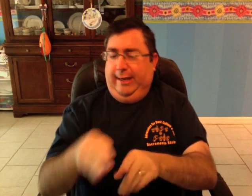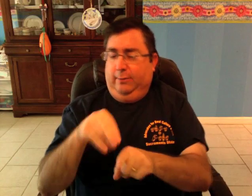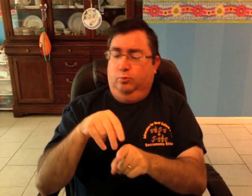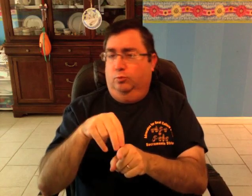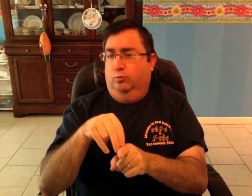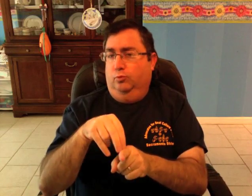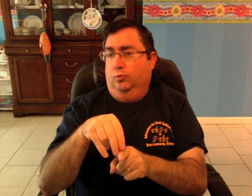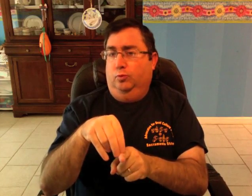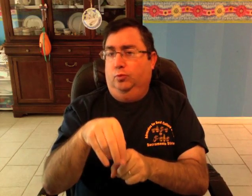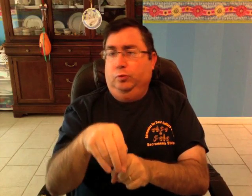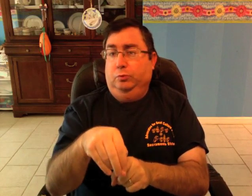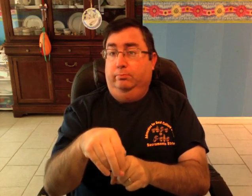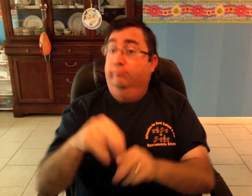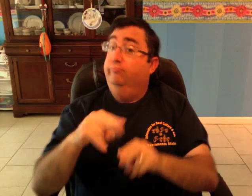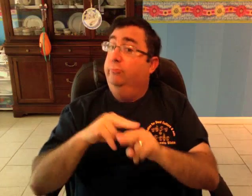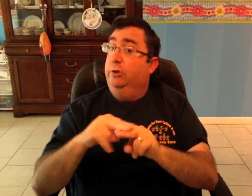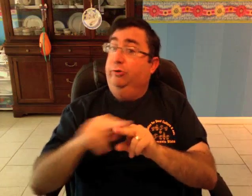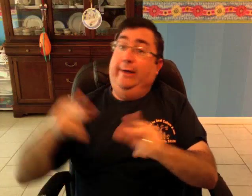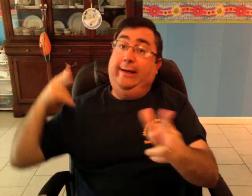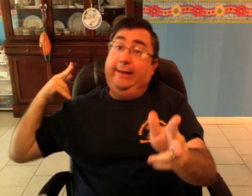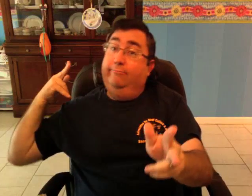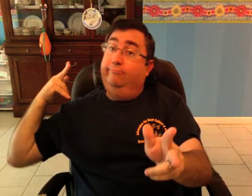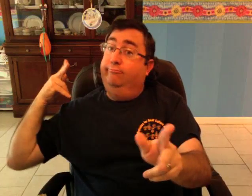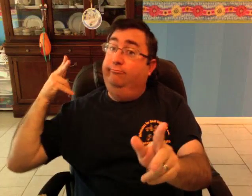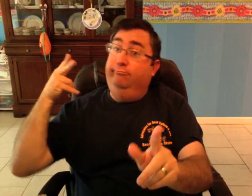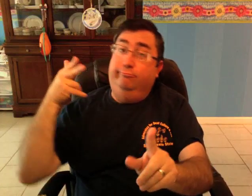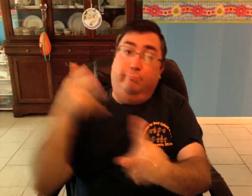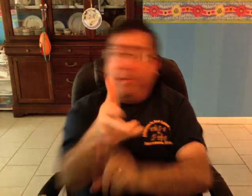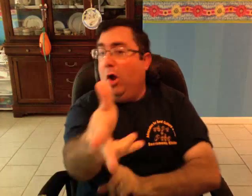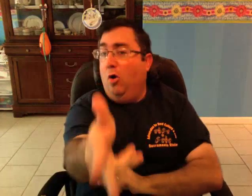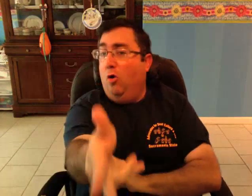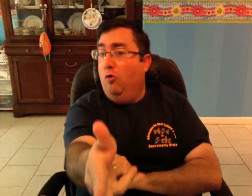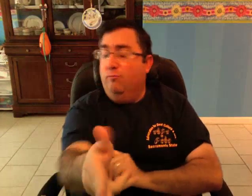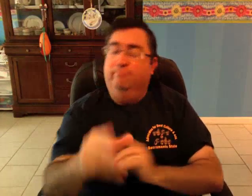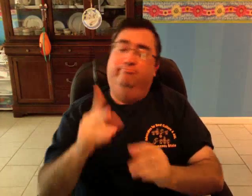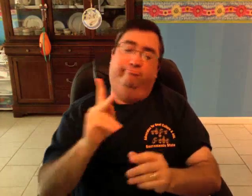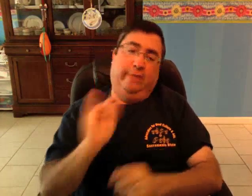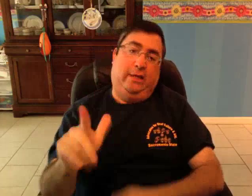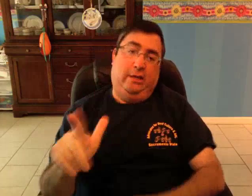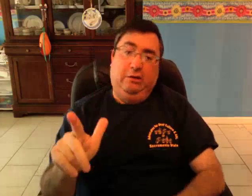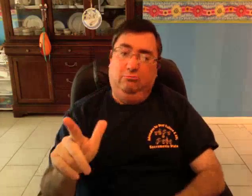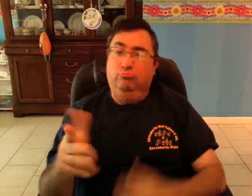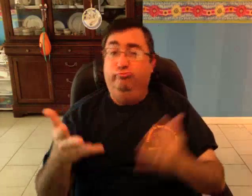and they get killed after the train runs over them.